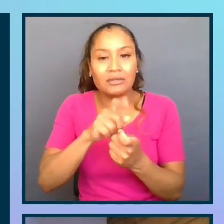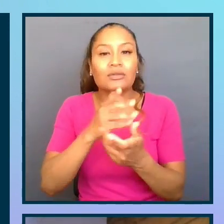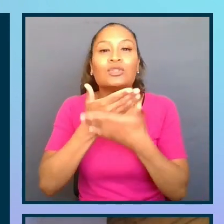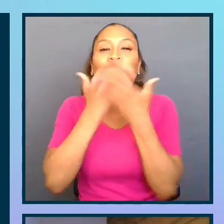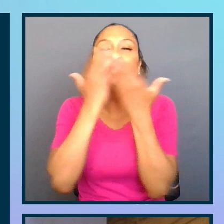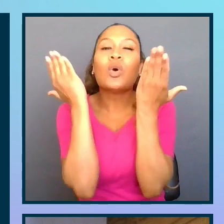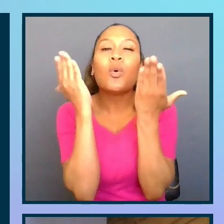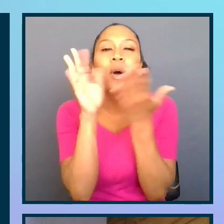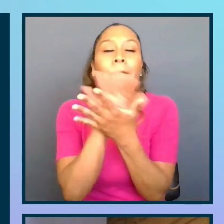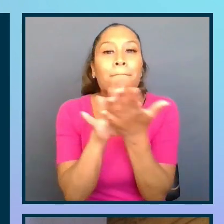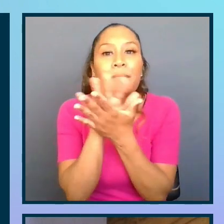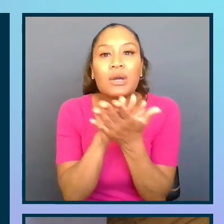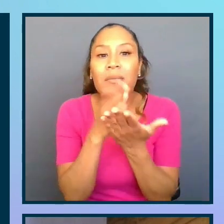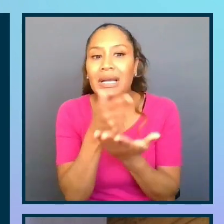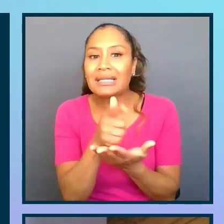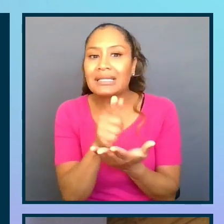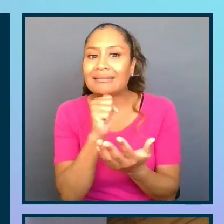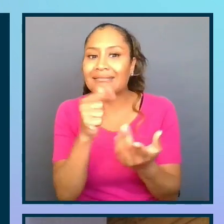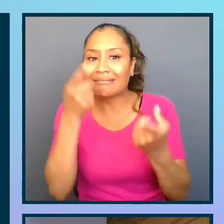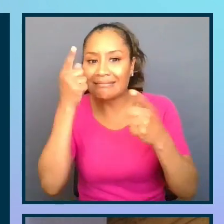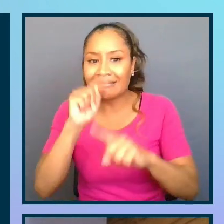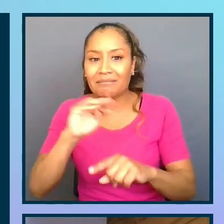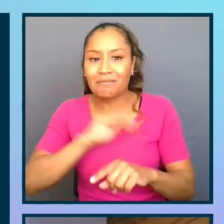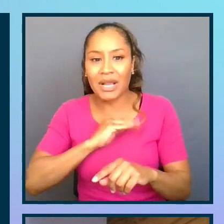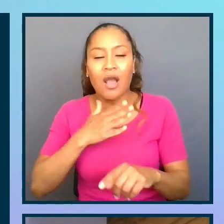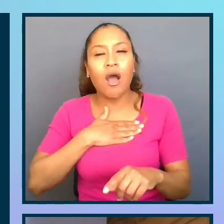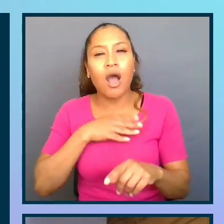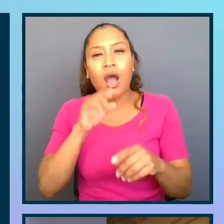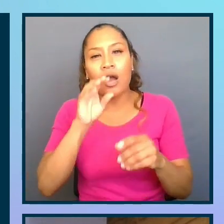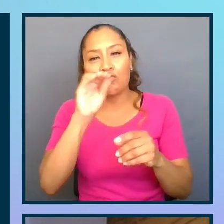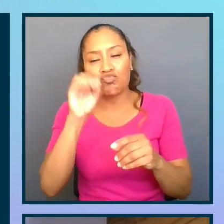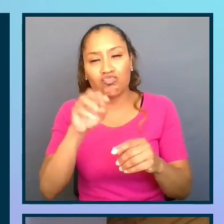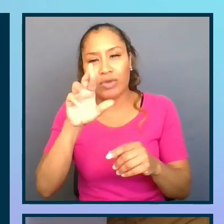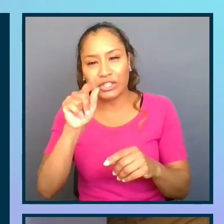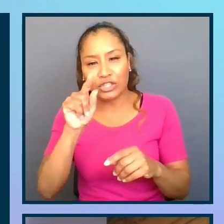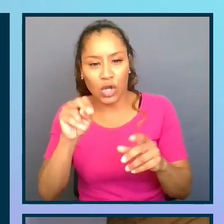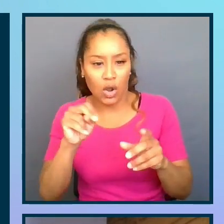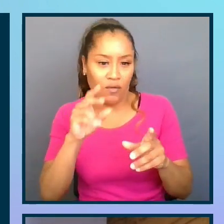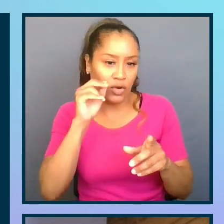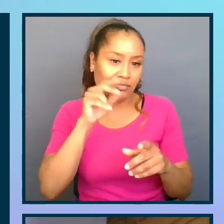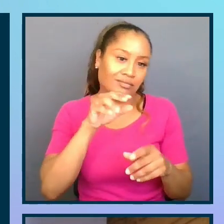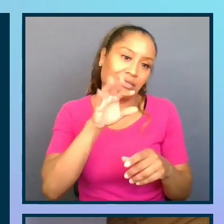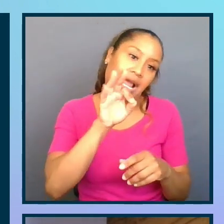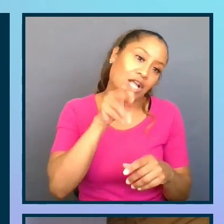may not be meeting the ratio for text 4.5:1 or non-text elements 3:1.